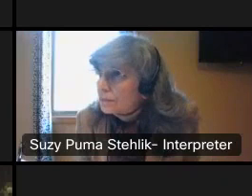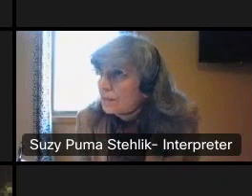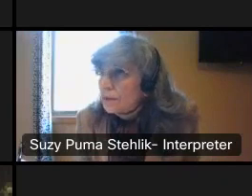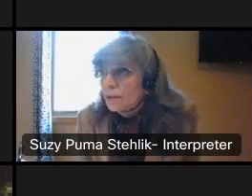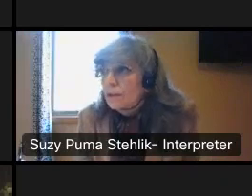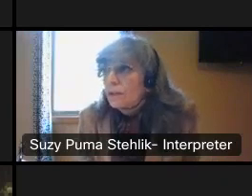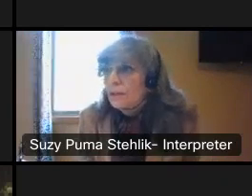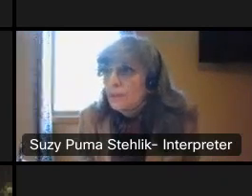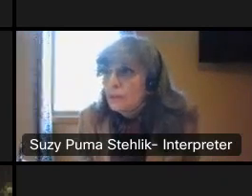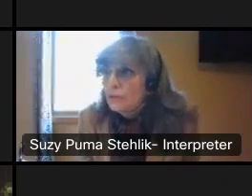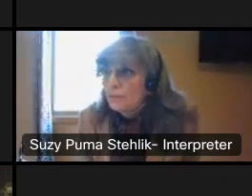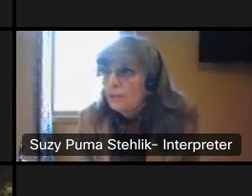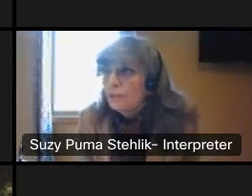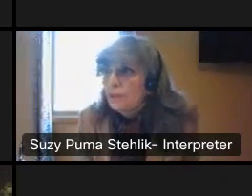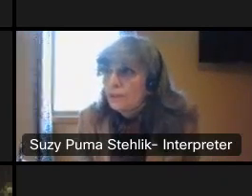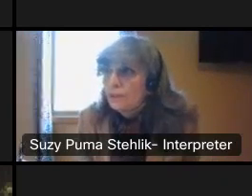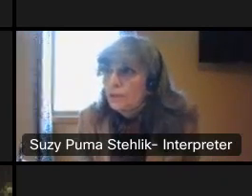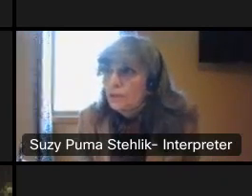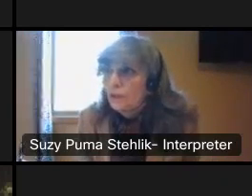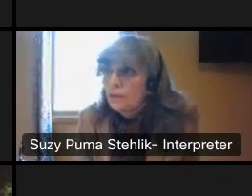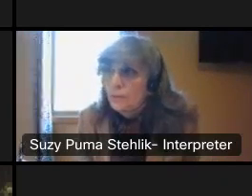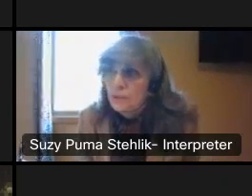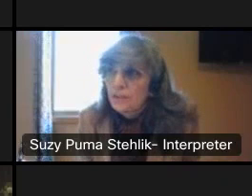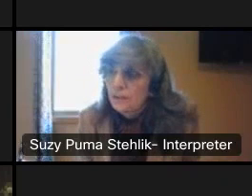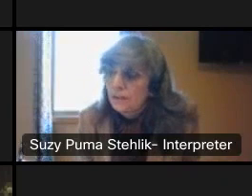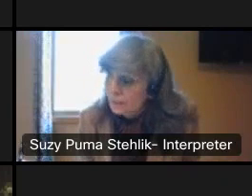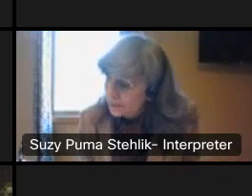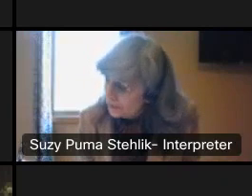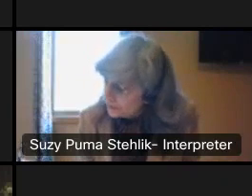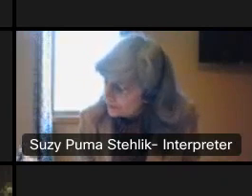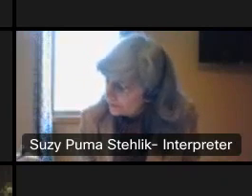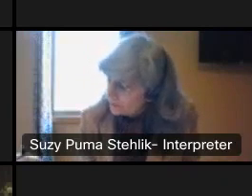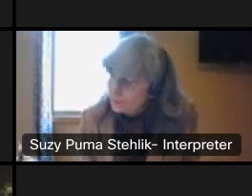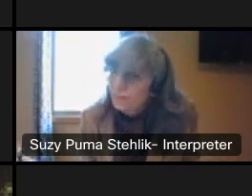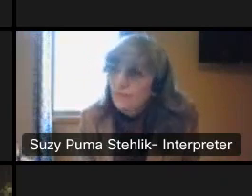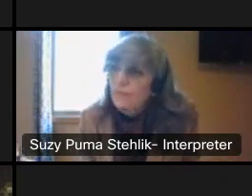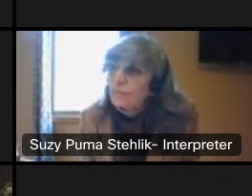And cannot be so the independent.